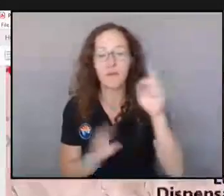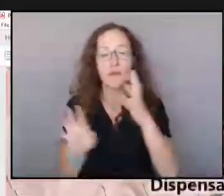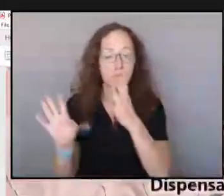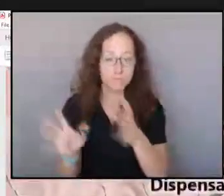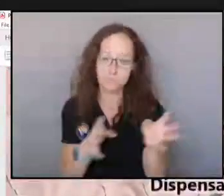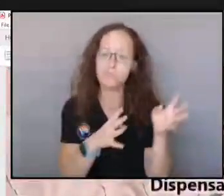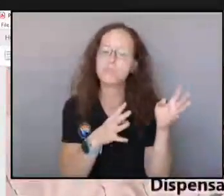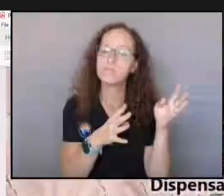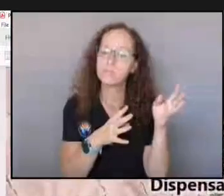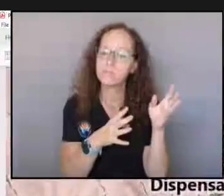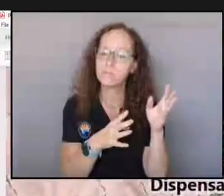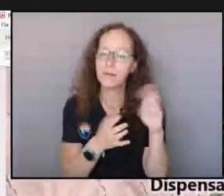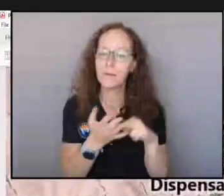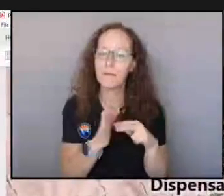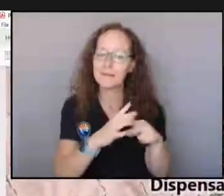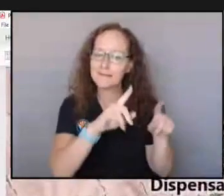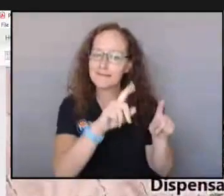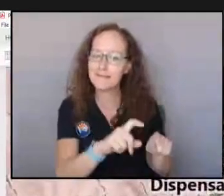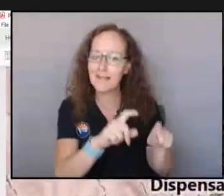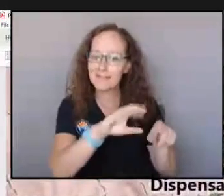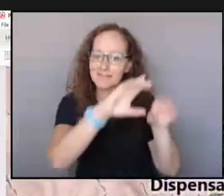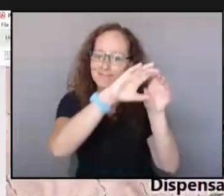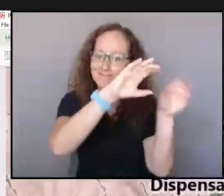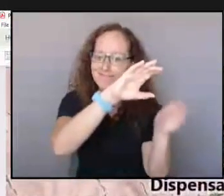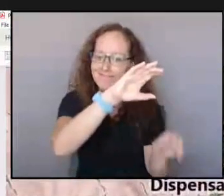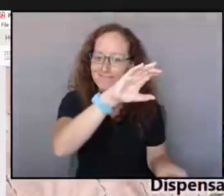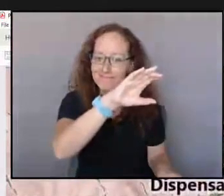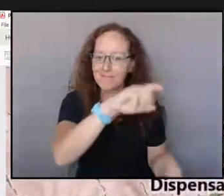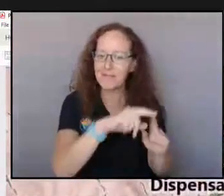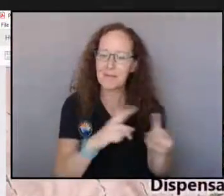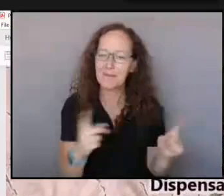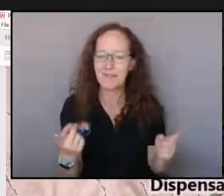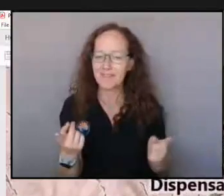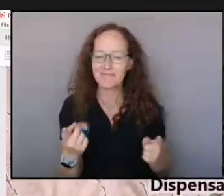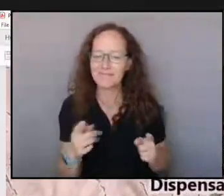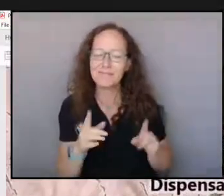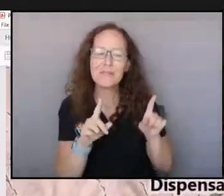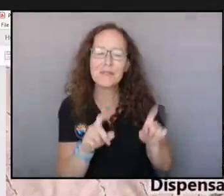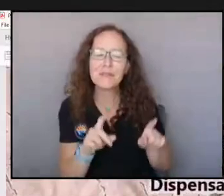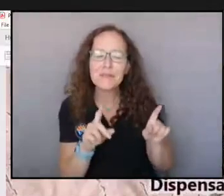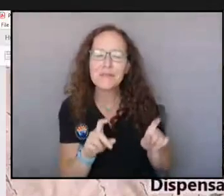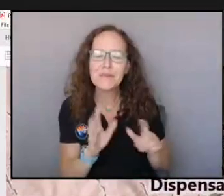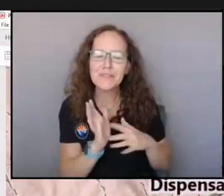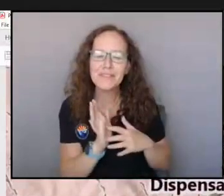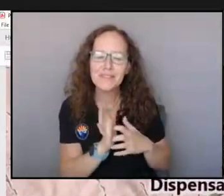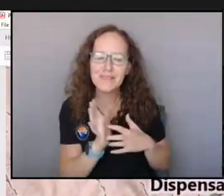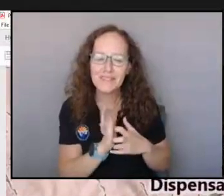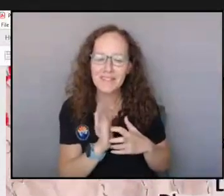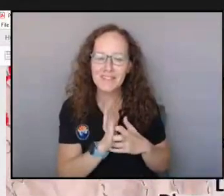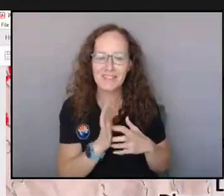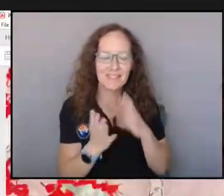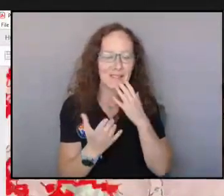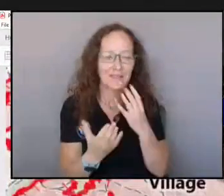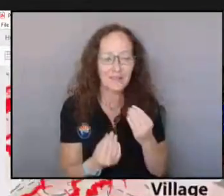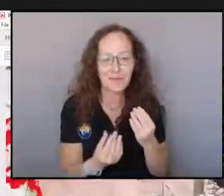LINES. IT WILL BE A WEAK TEST WITH THE HUMIDITY LEVELS BEING ELEVATED.